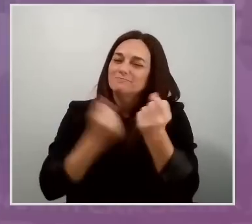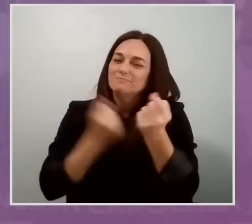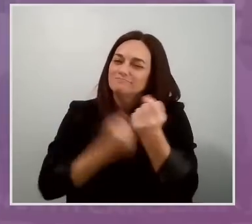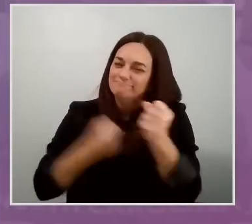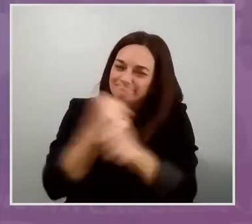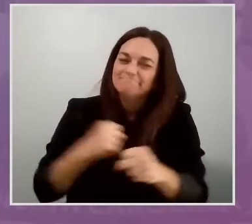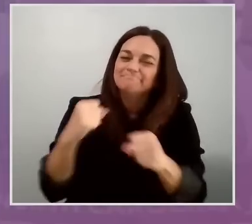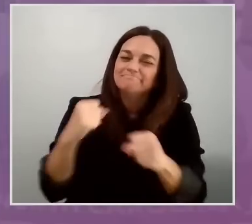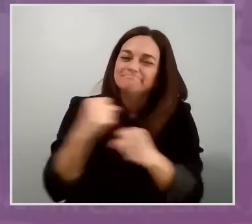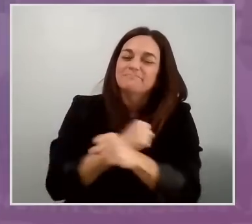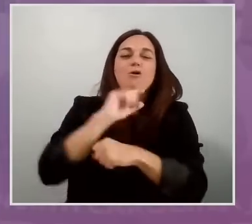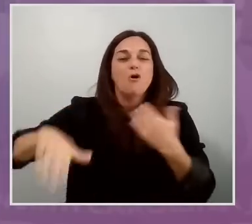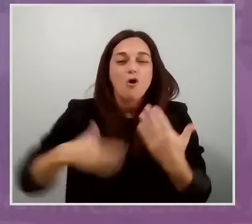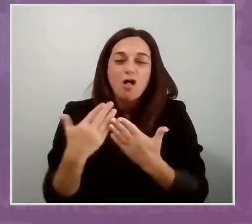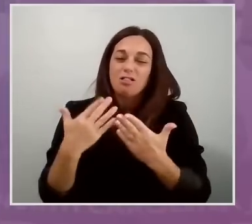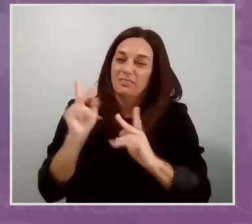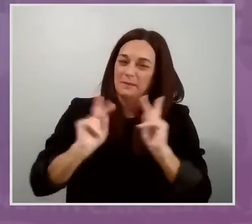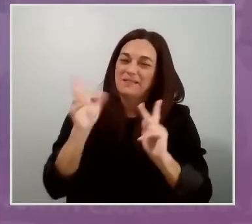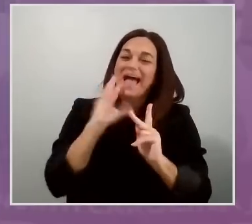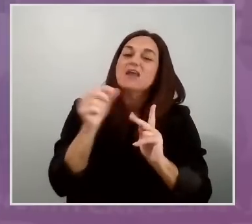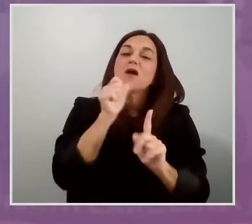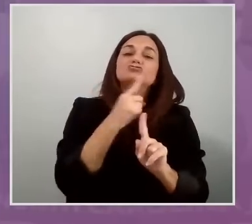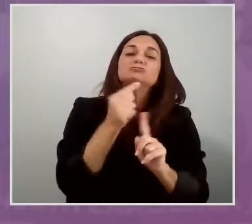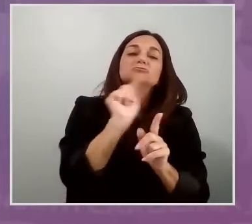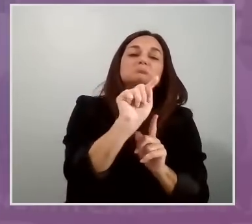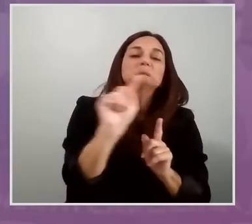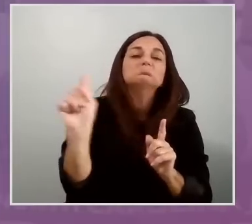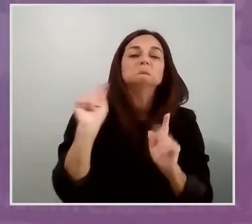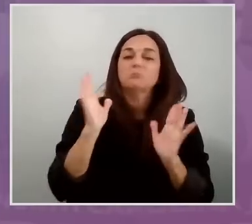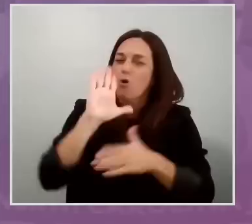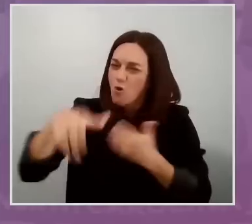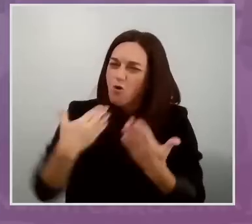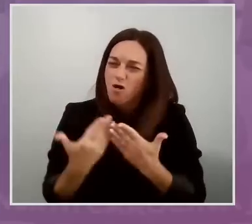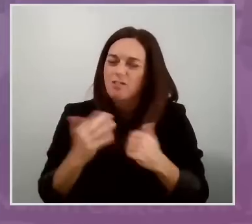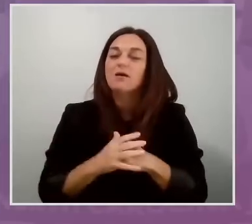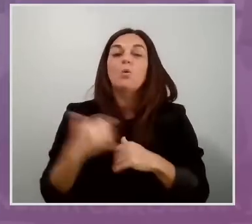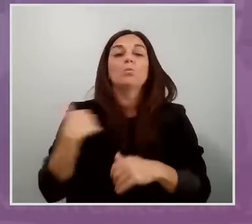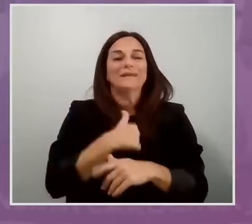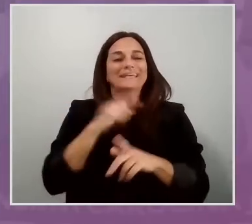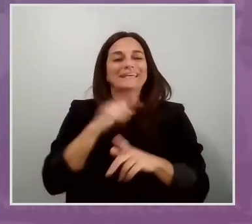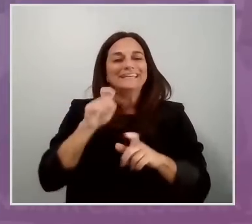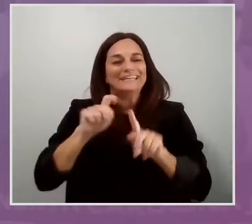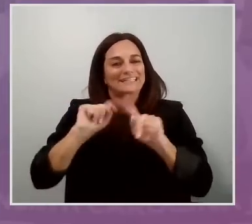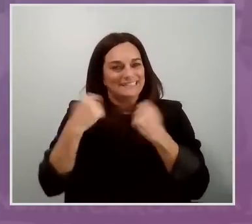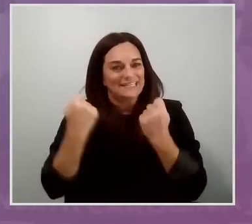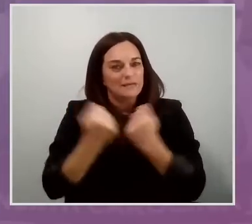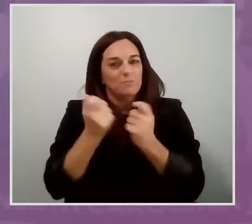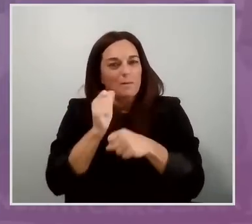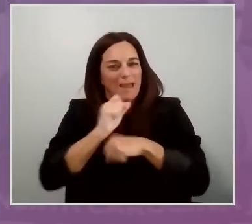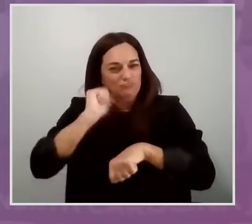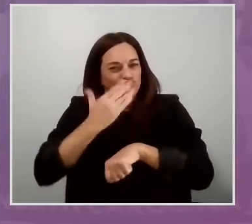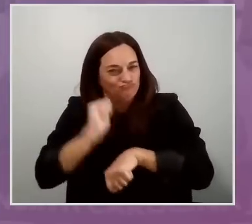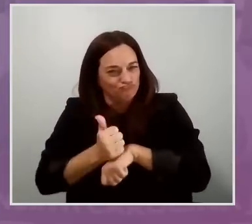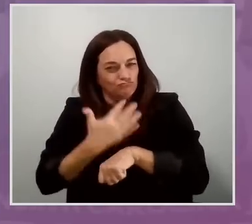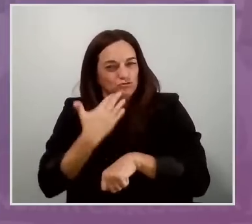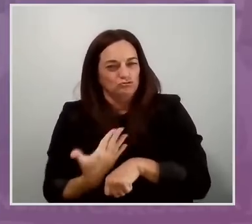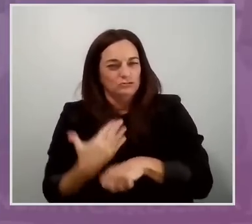ARE JUST THAT.